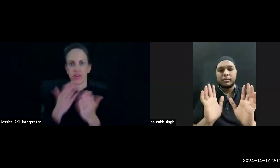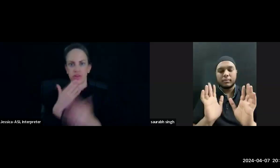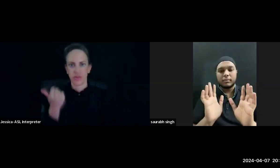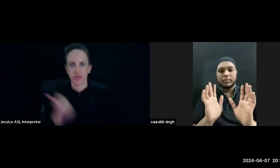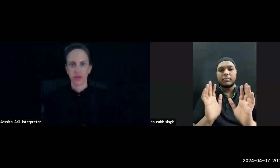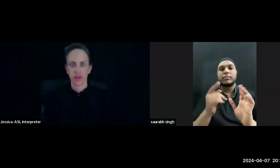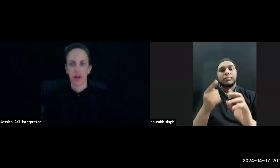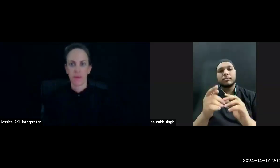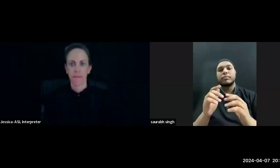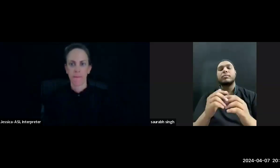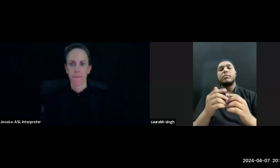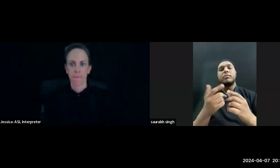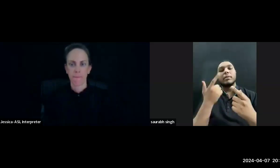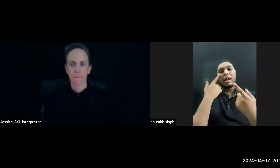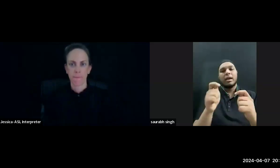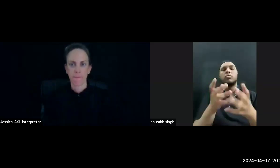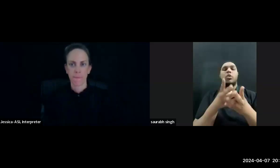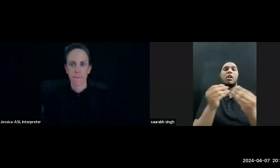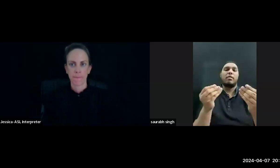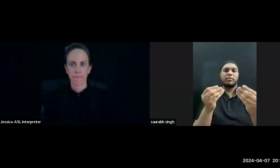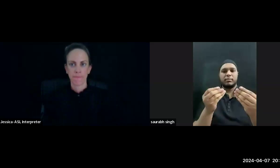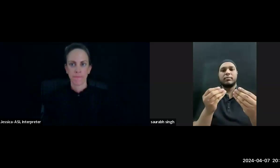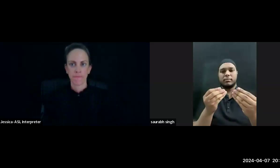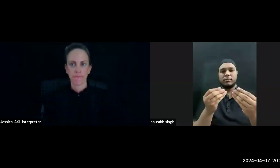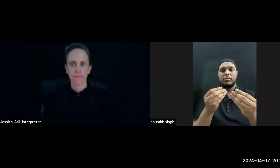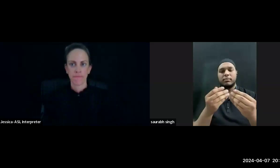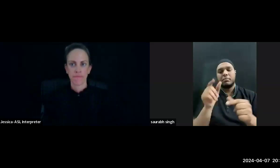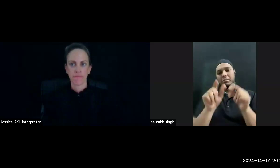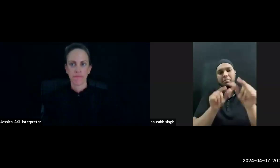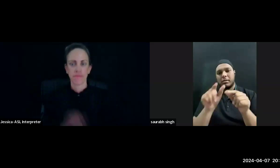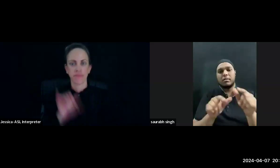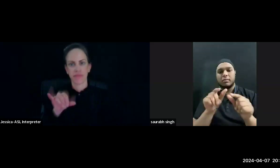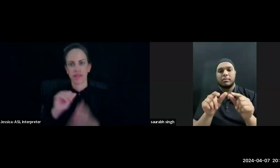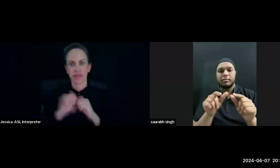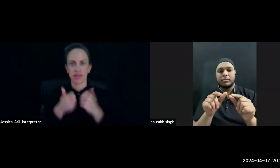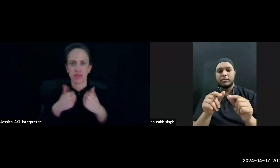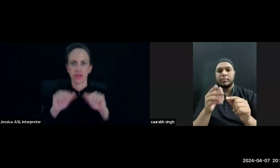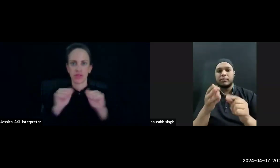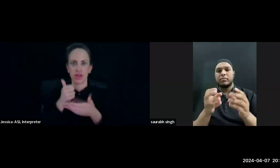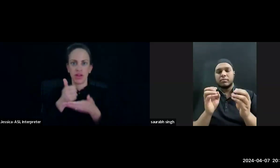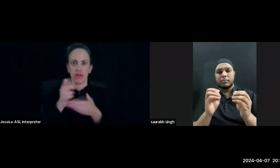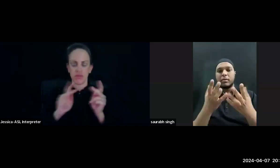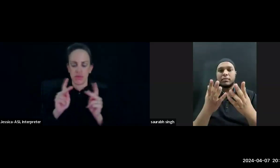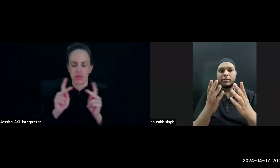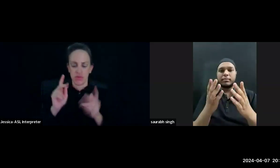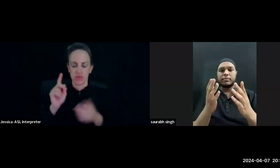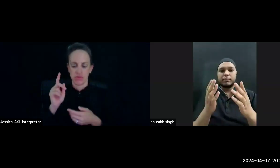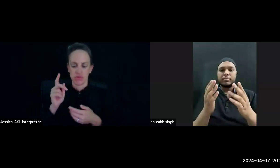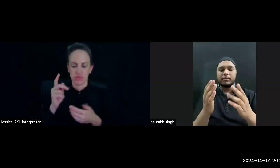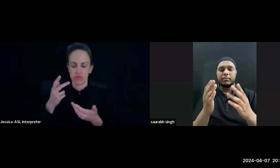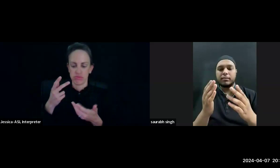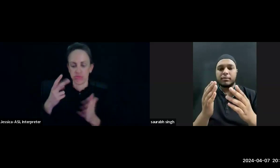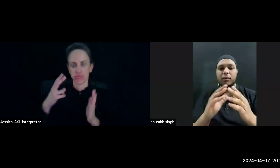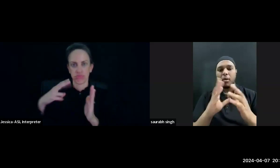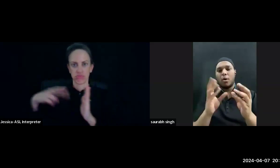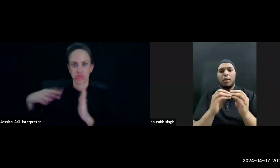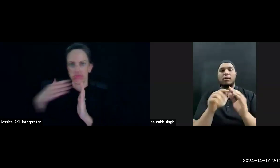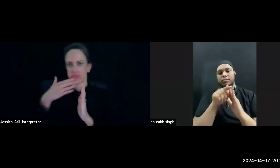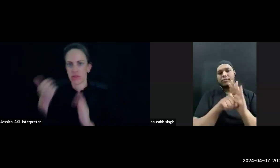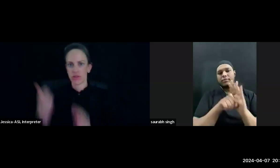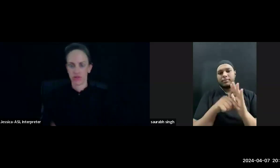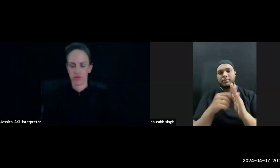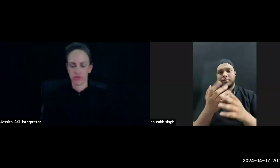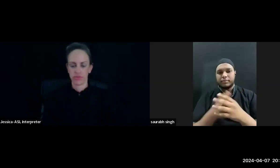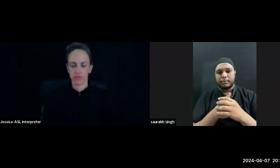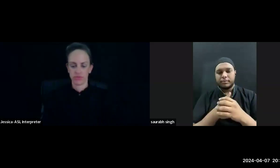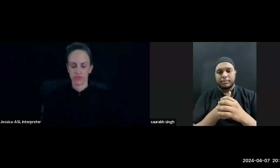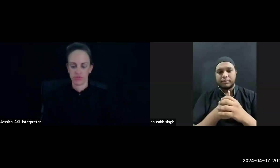they try to rehabilitate people as they slowly start to lose the rod or the cone vision. Okay uh that's